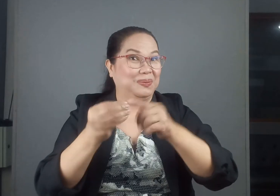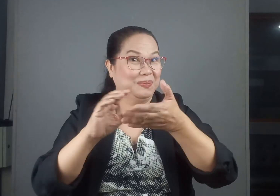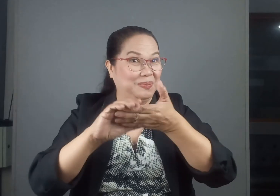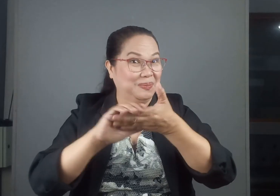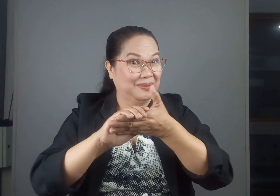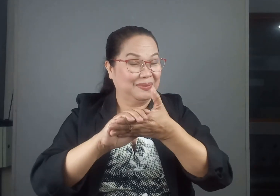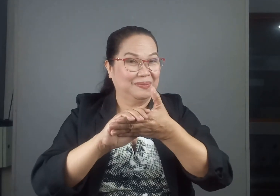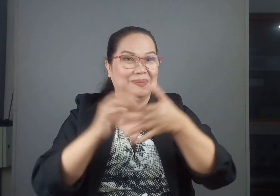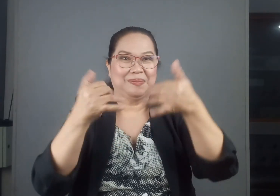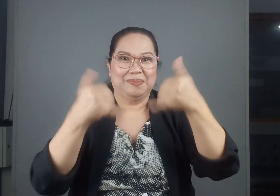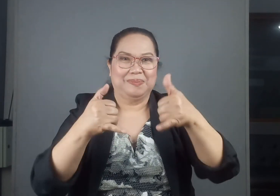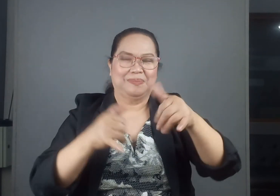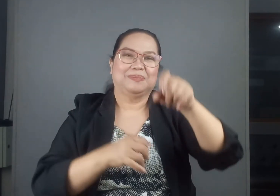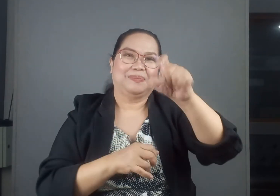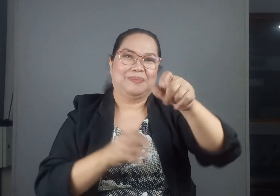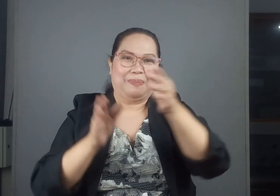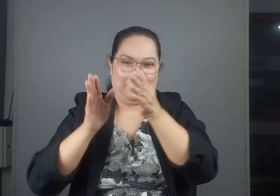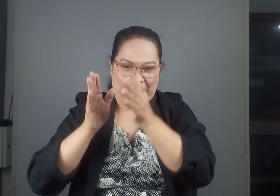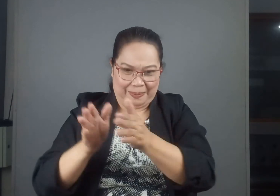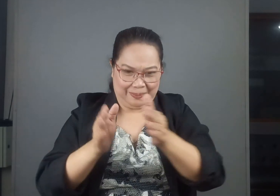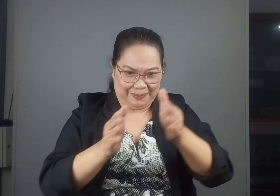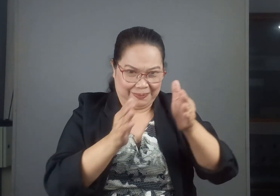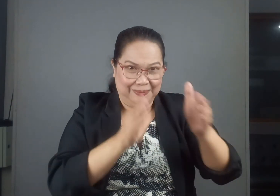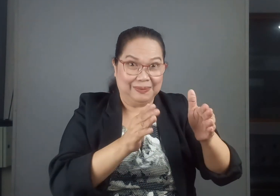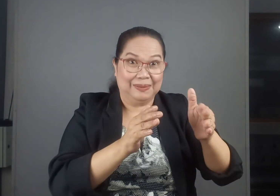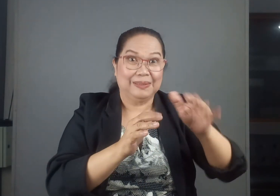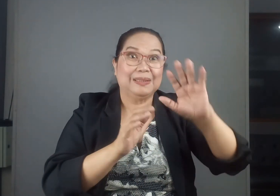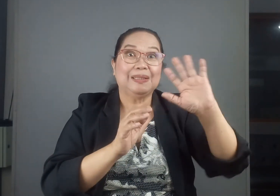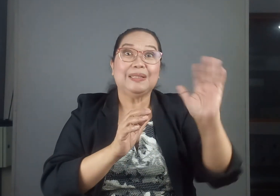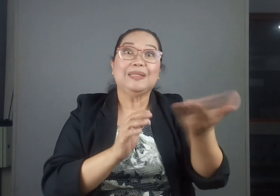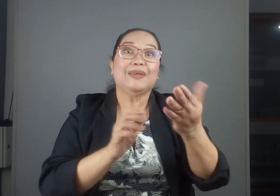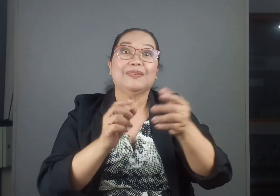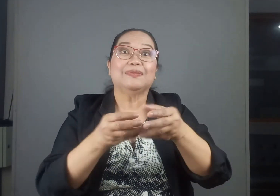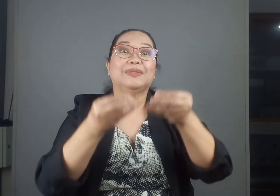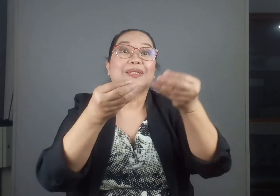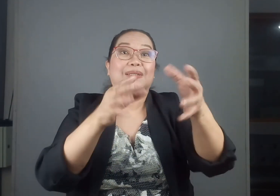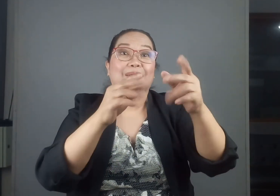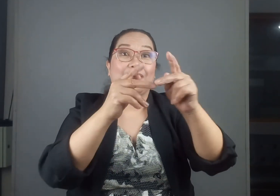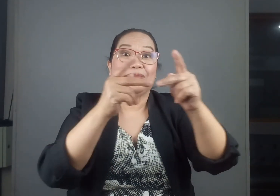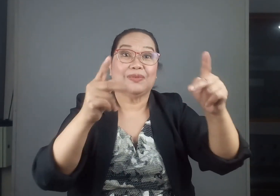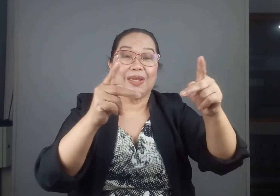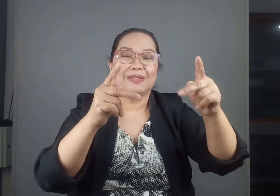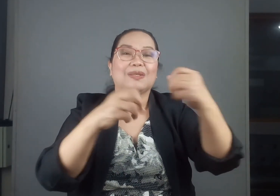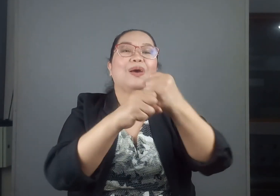Players are required to arrange the words with the given phrase to form a sentence.